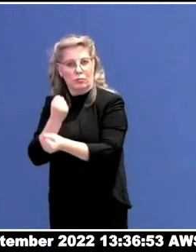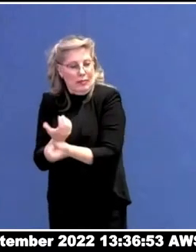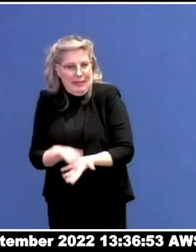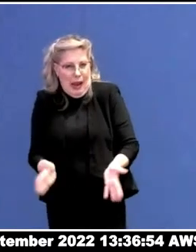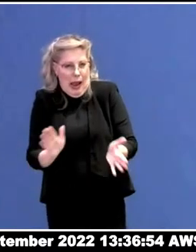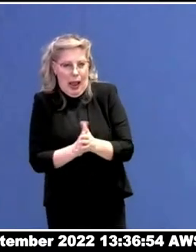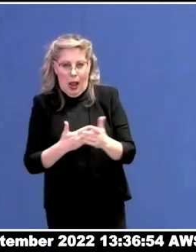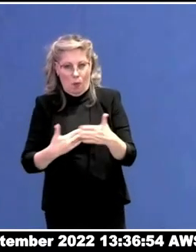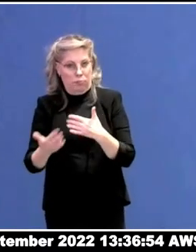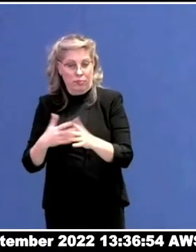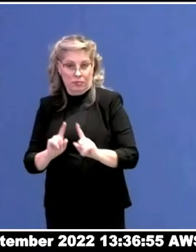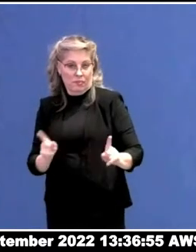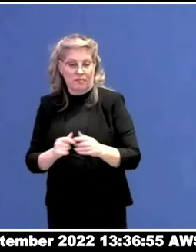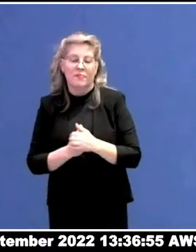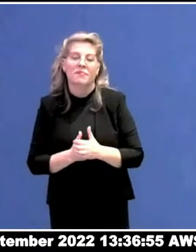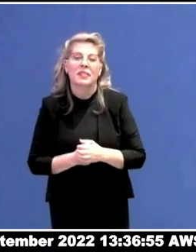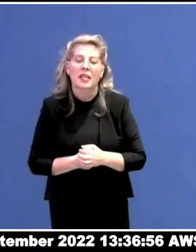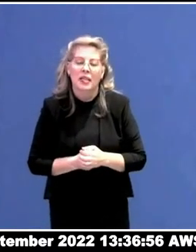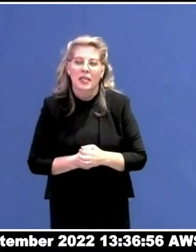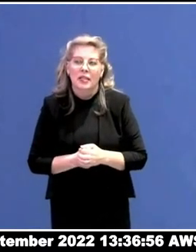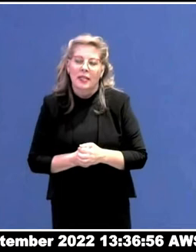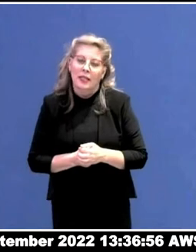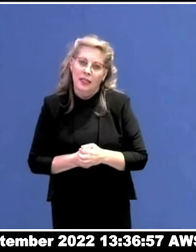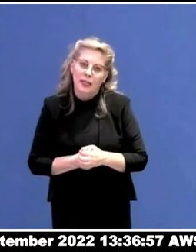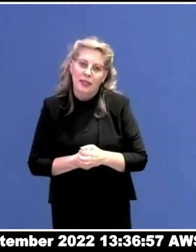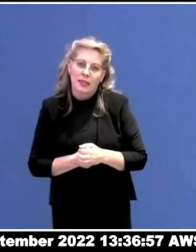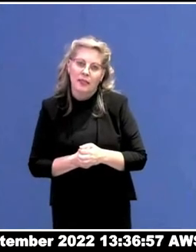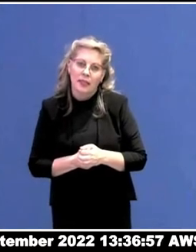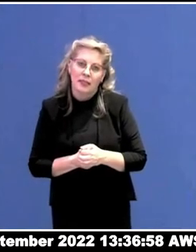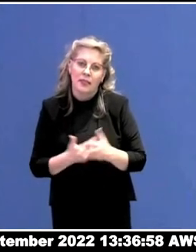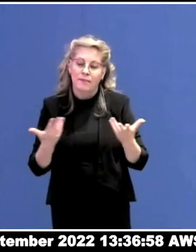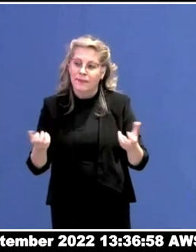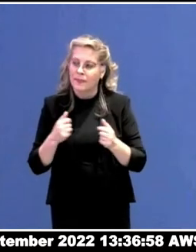I think it needs to be a wider coordination so that we open up - look, if